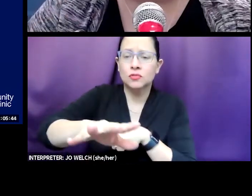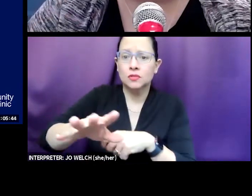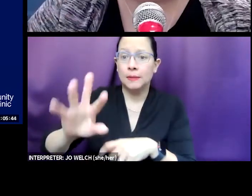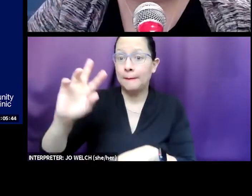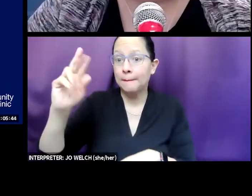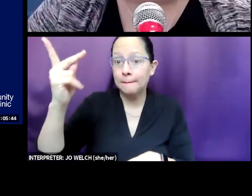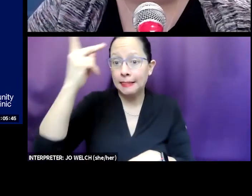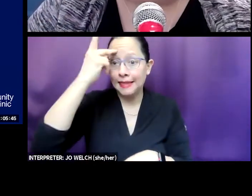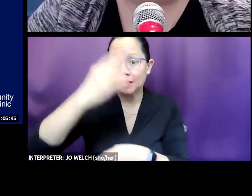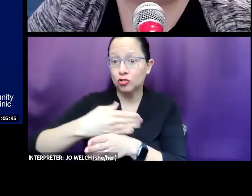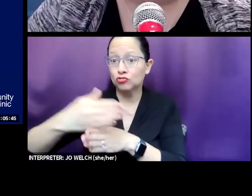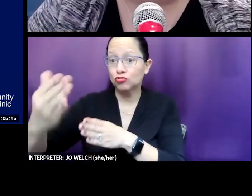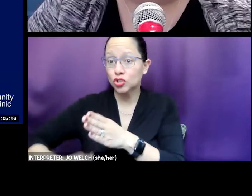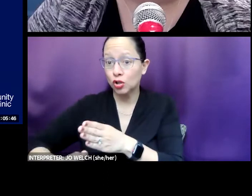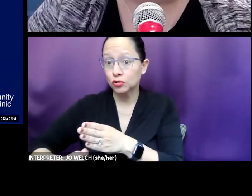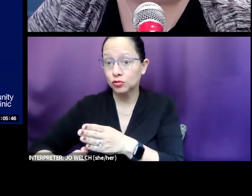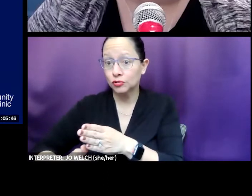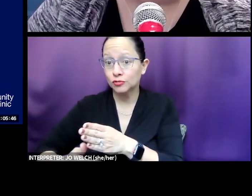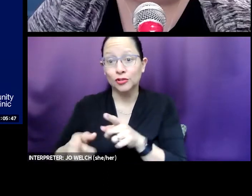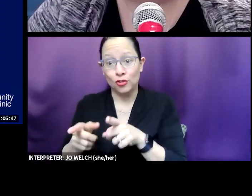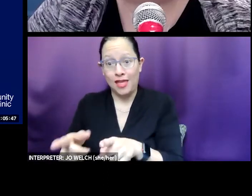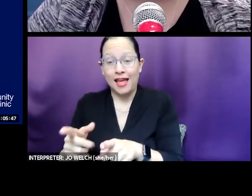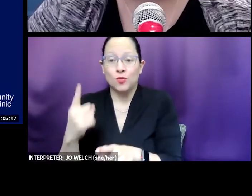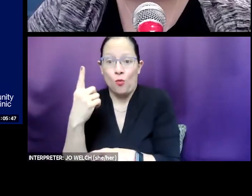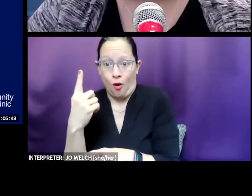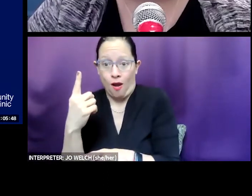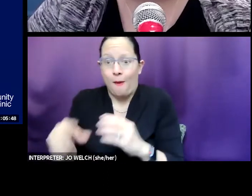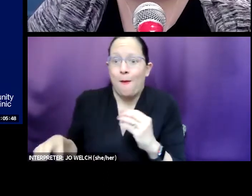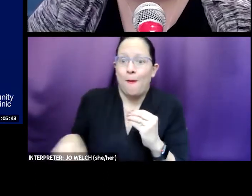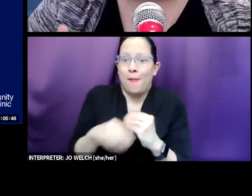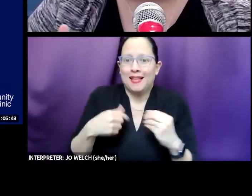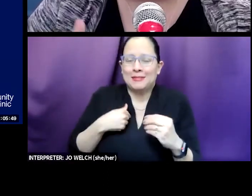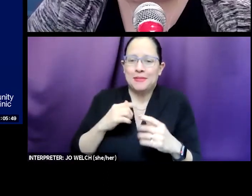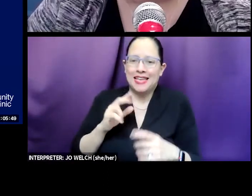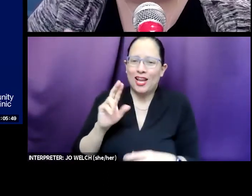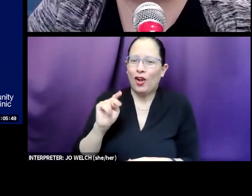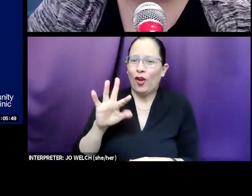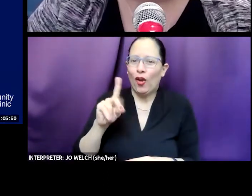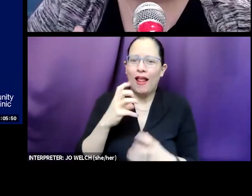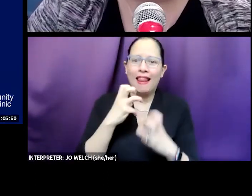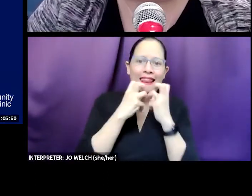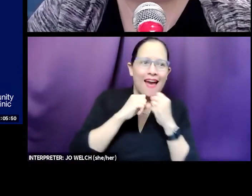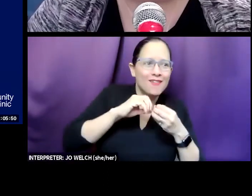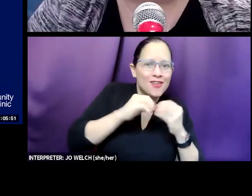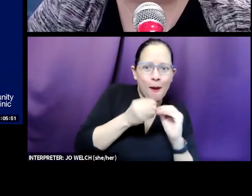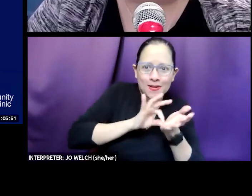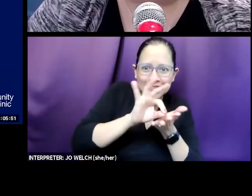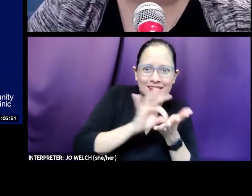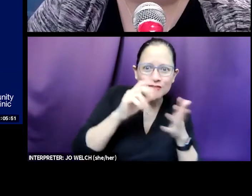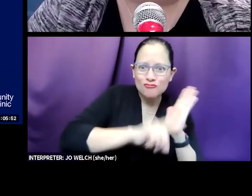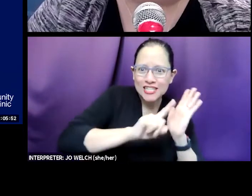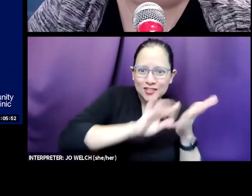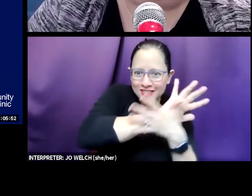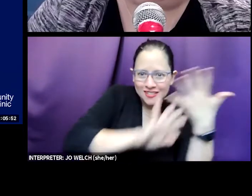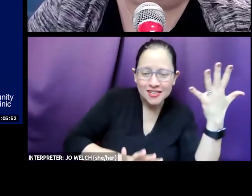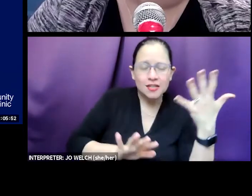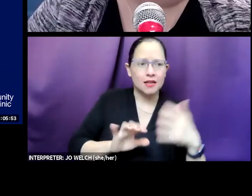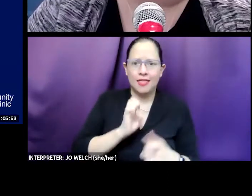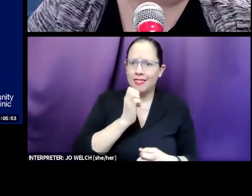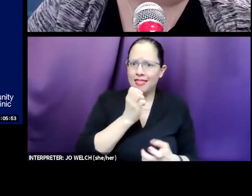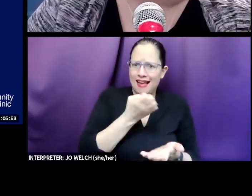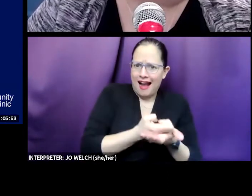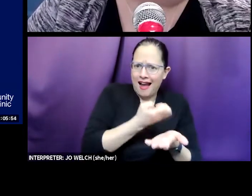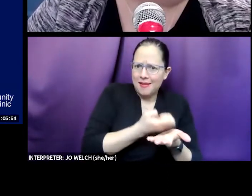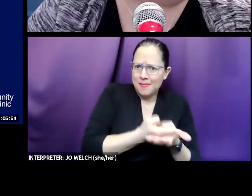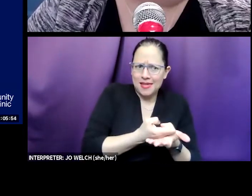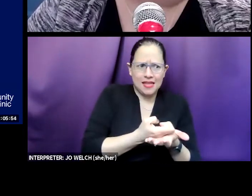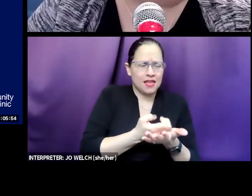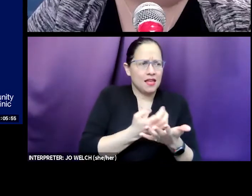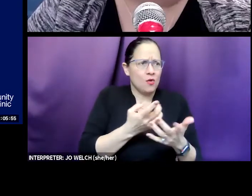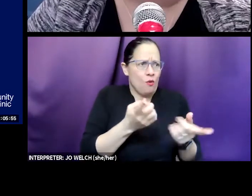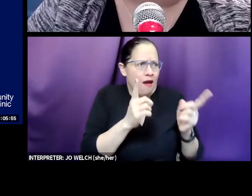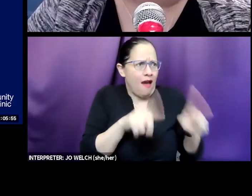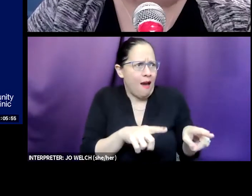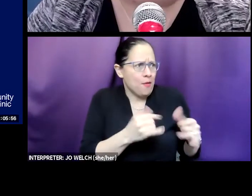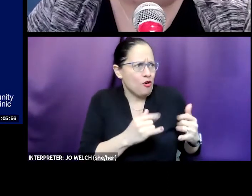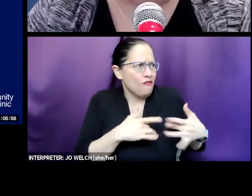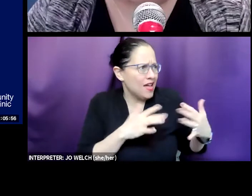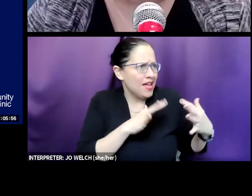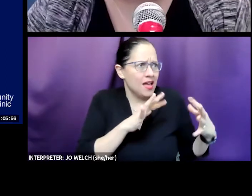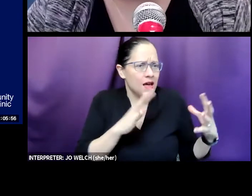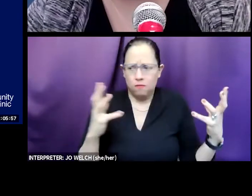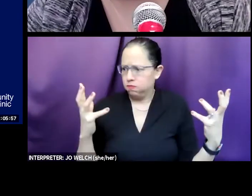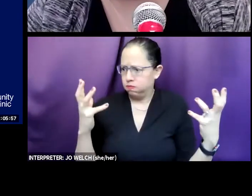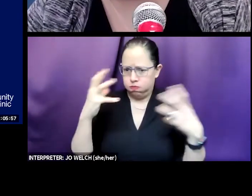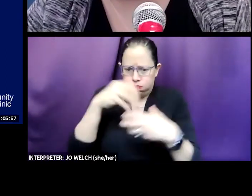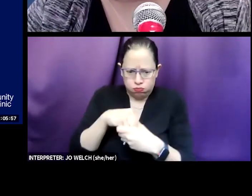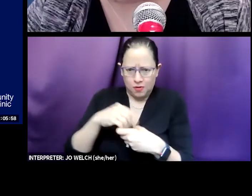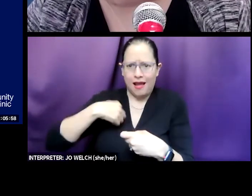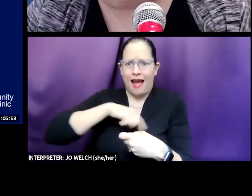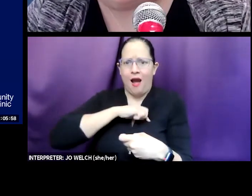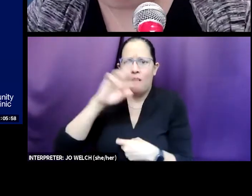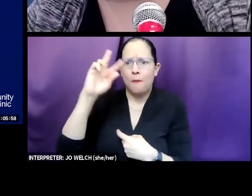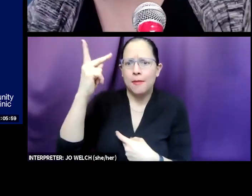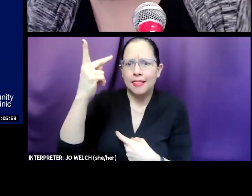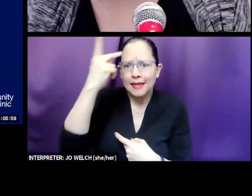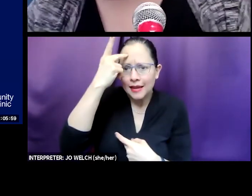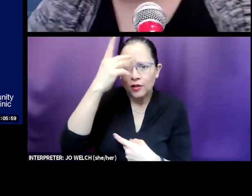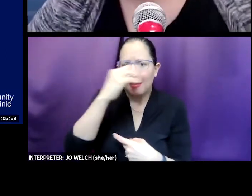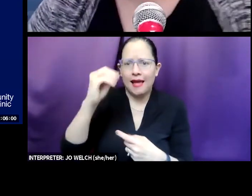I am a science and technology studies nerd society politics the economy, also shapes in a kind of CO productive way our, our politics, our technology.